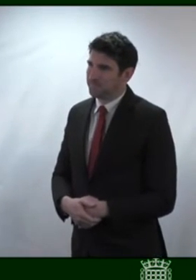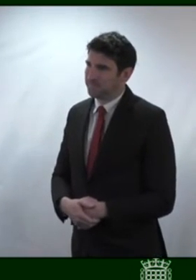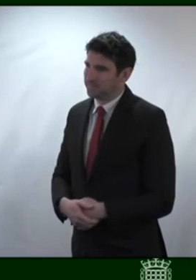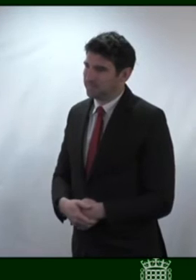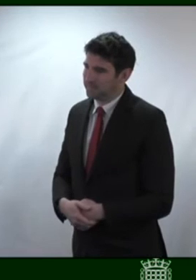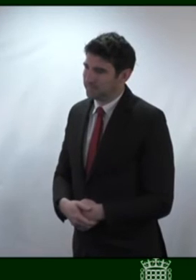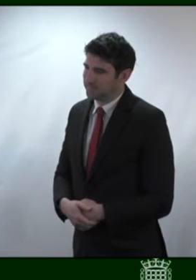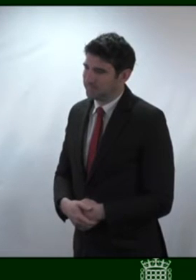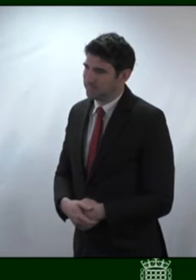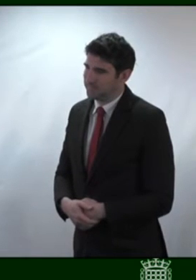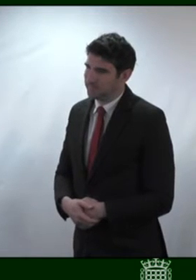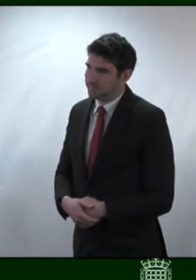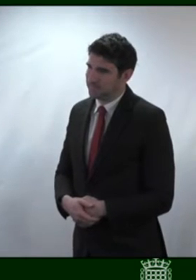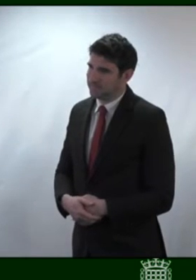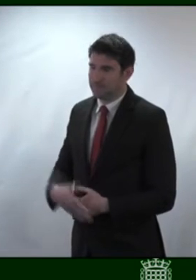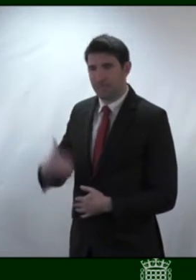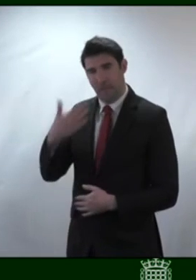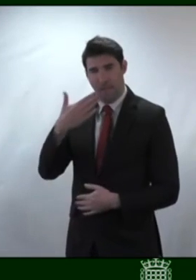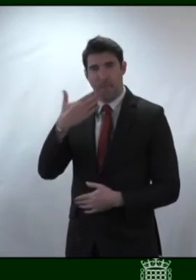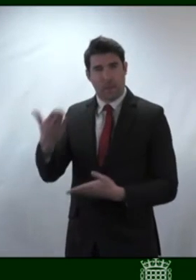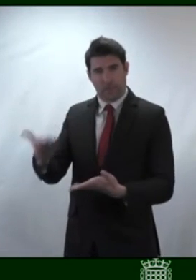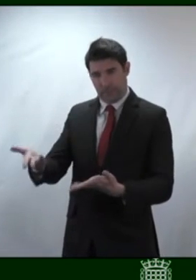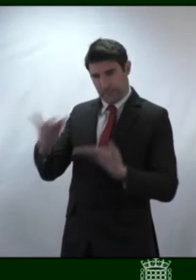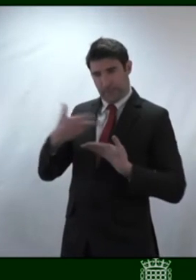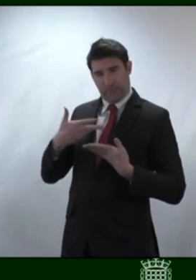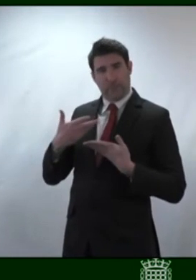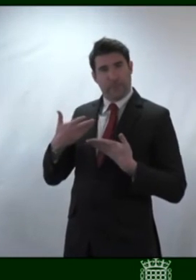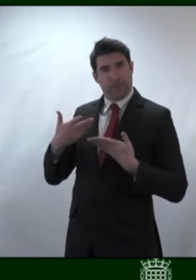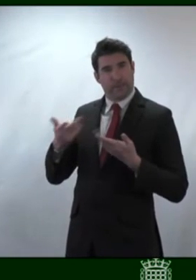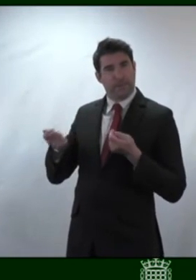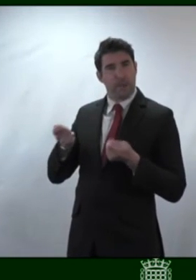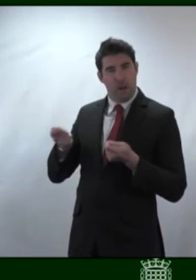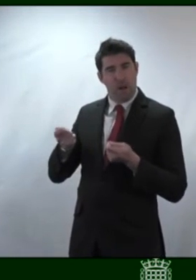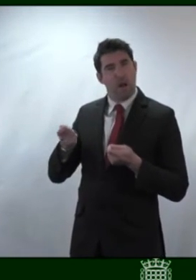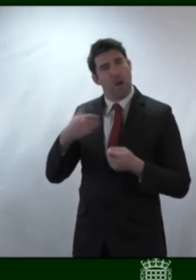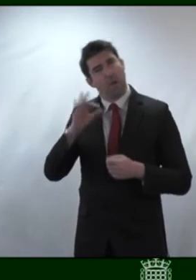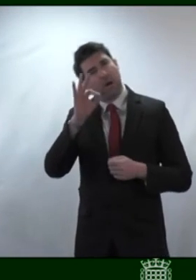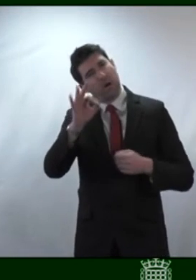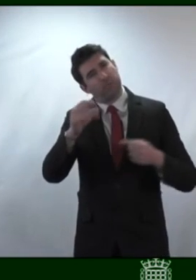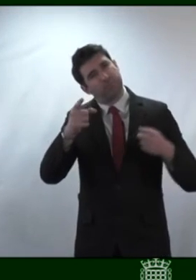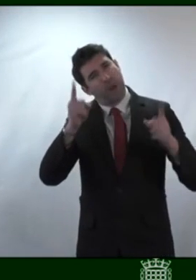Prime Minister, were you as dismayed as I was by the number of drug-related deaths reported